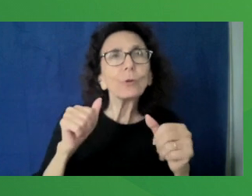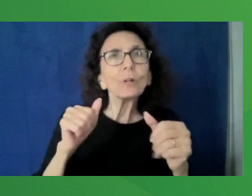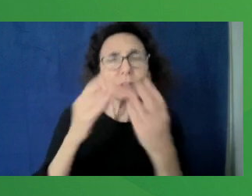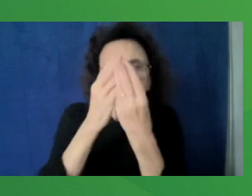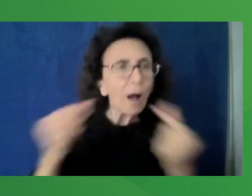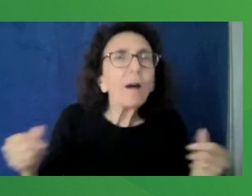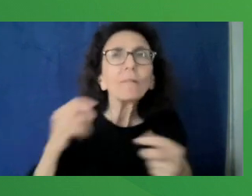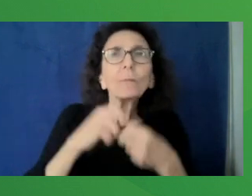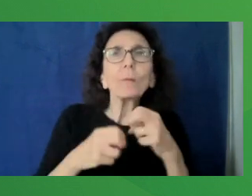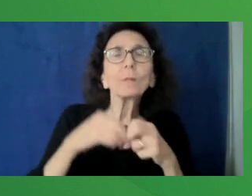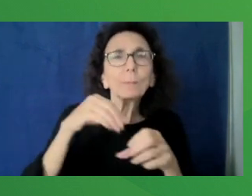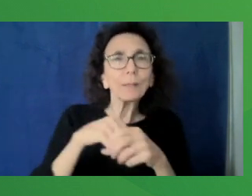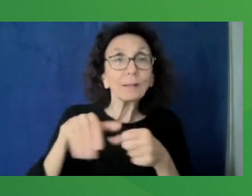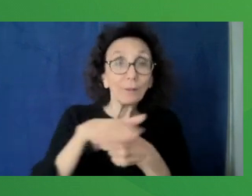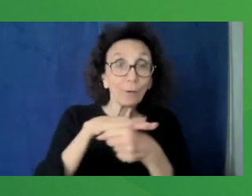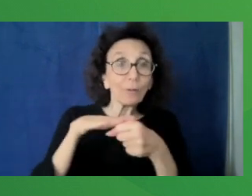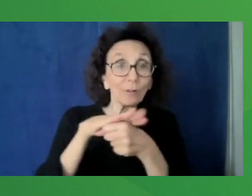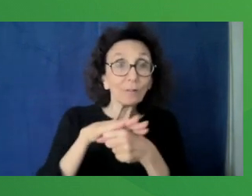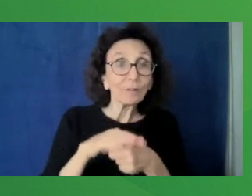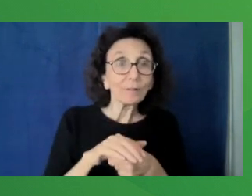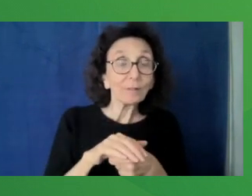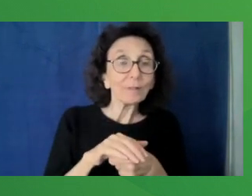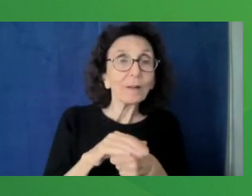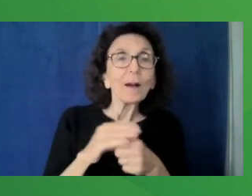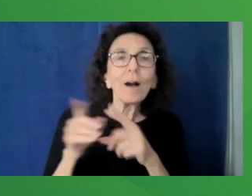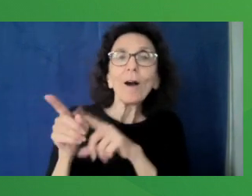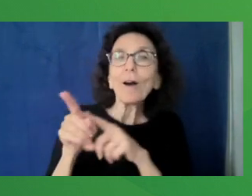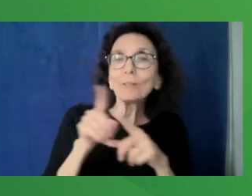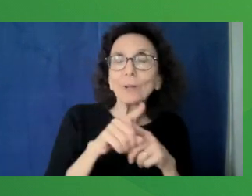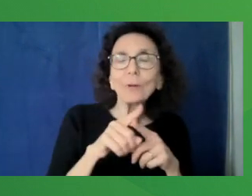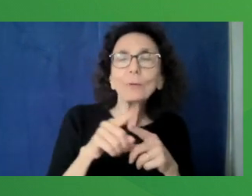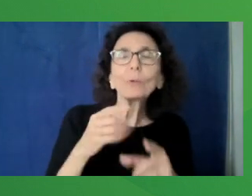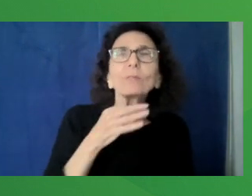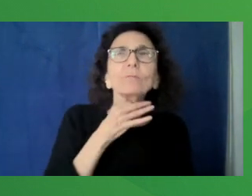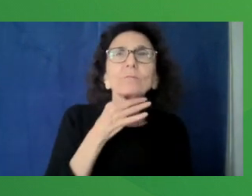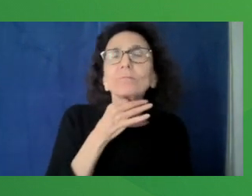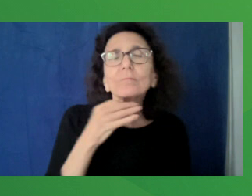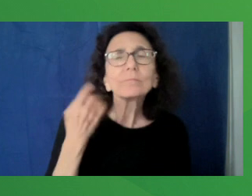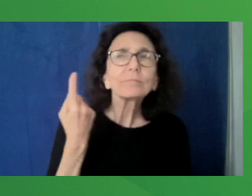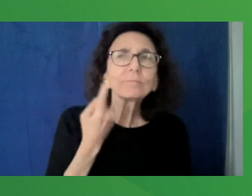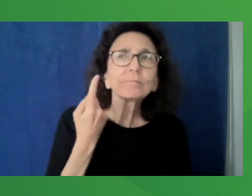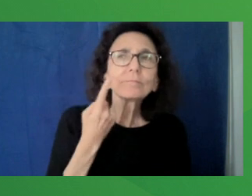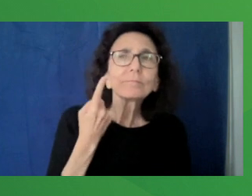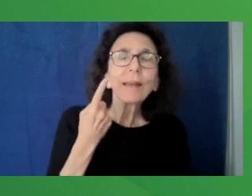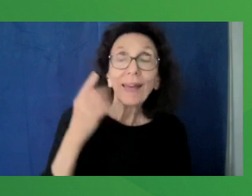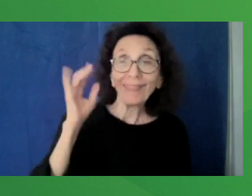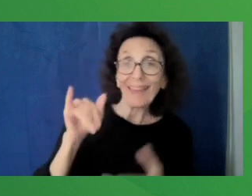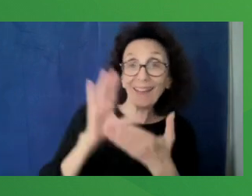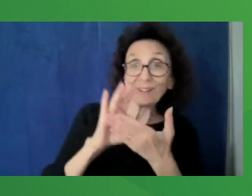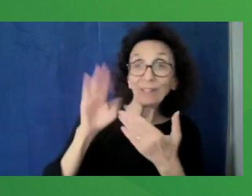in their local communities? We also wanted to know how did the curriculum engage them or